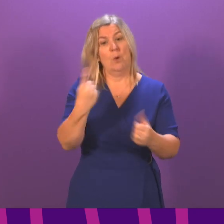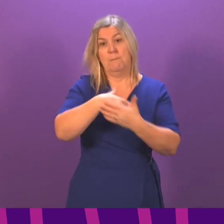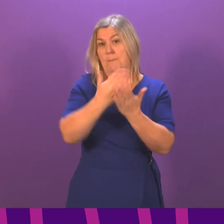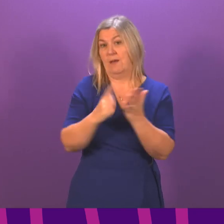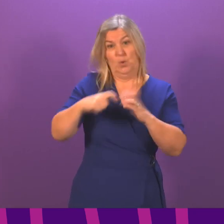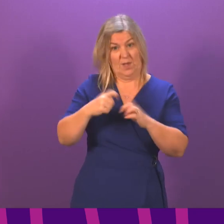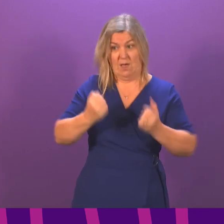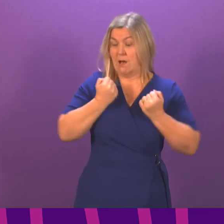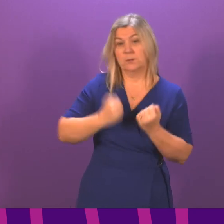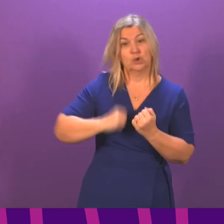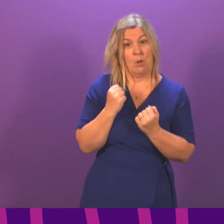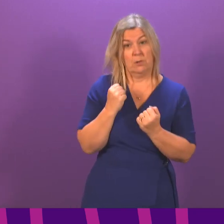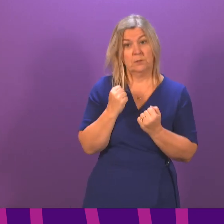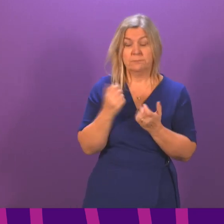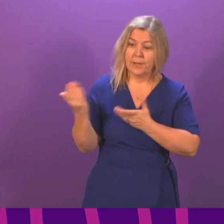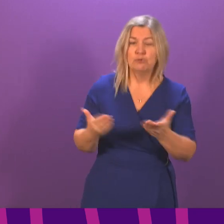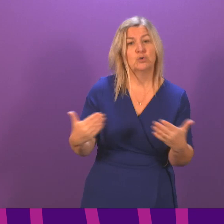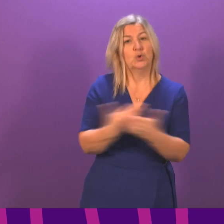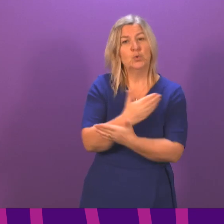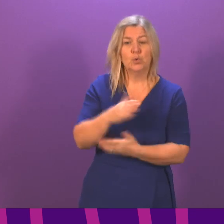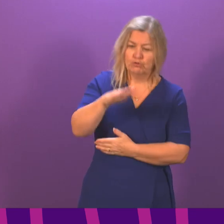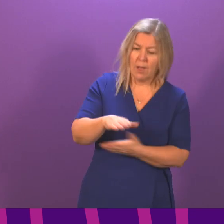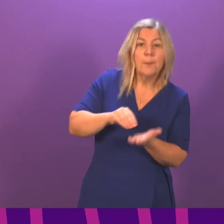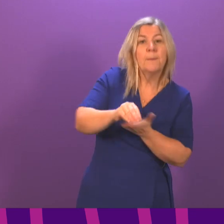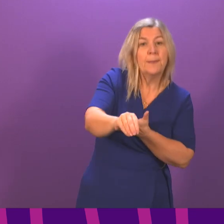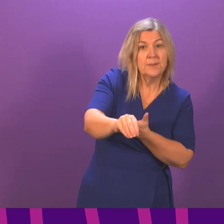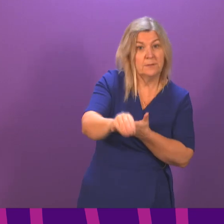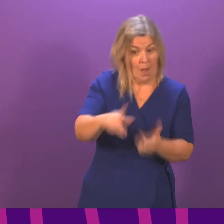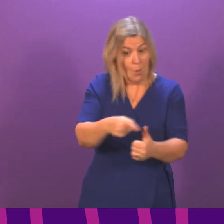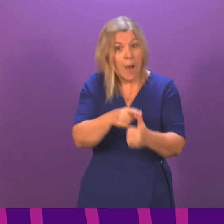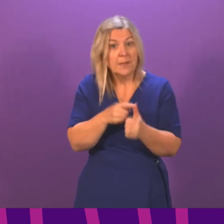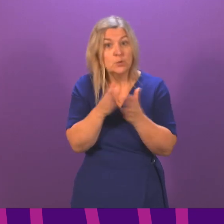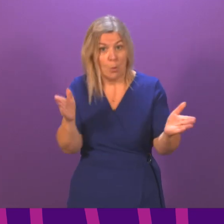Kingdom that is introducing the new child payment. The first phase of applications is